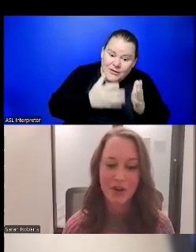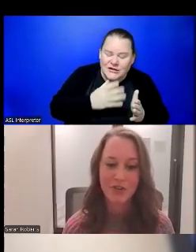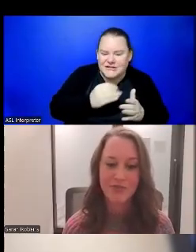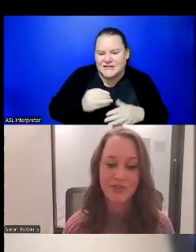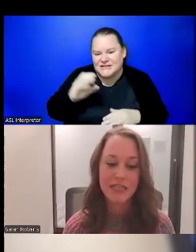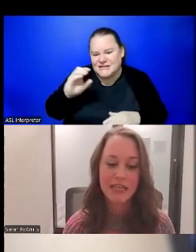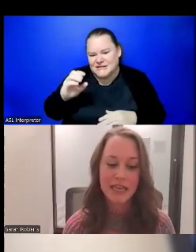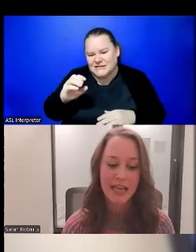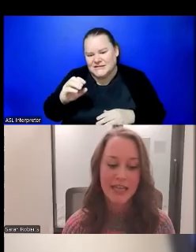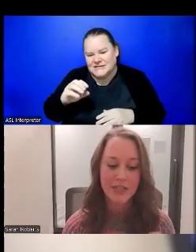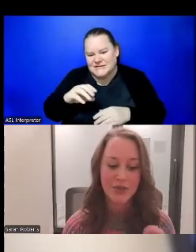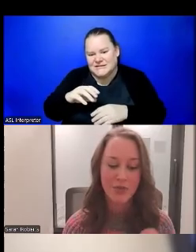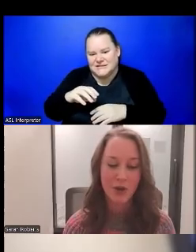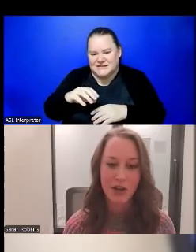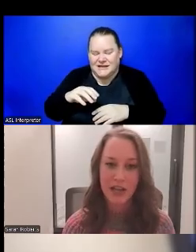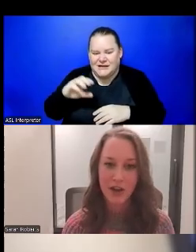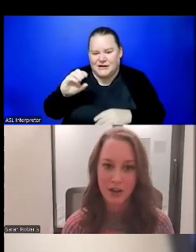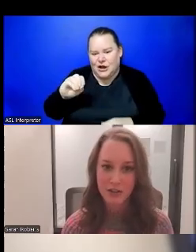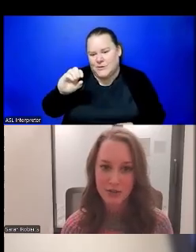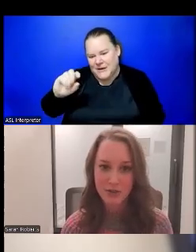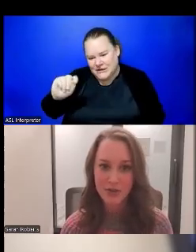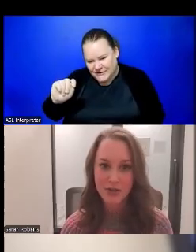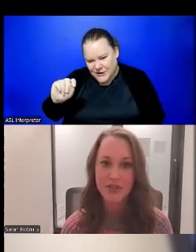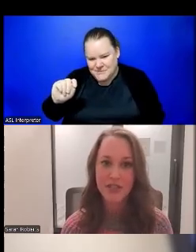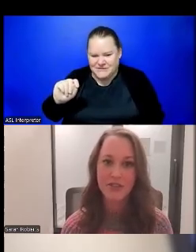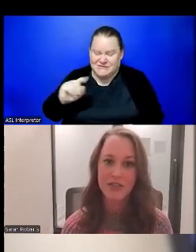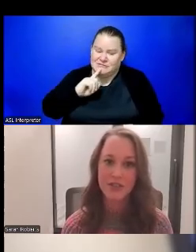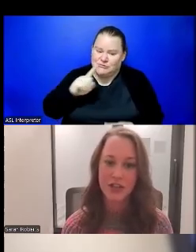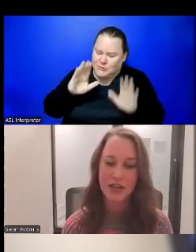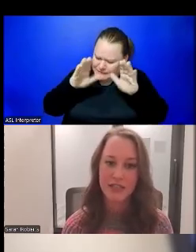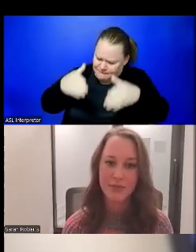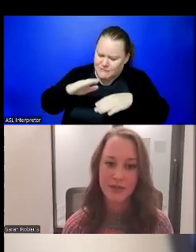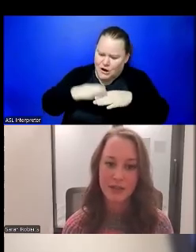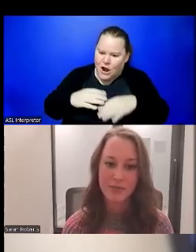involved and working on those oral skills and trying to build